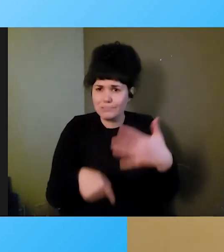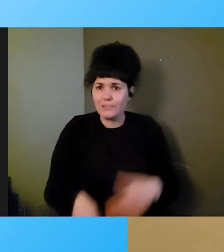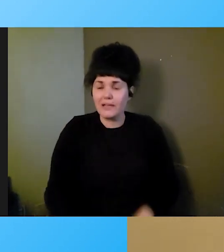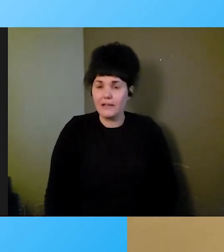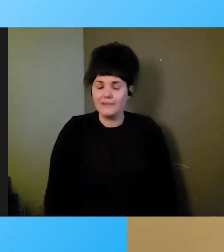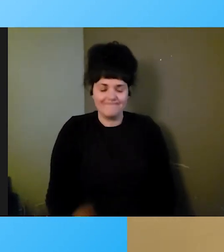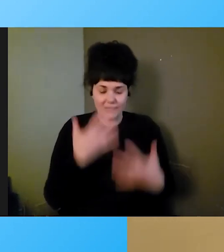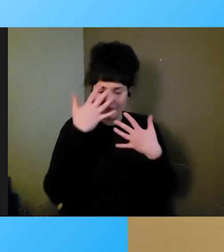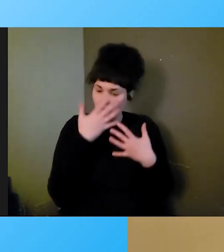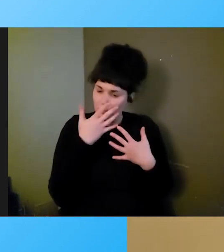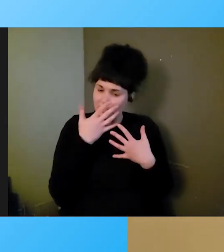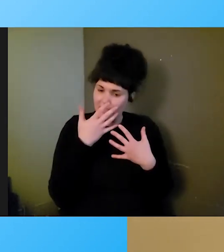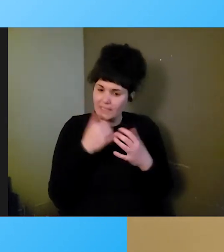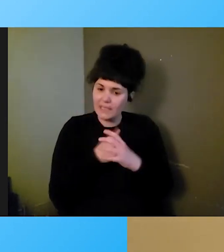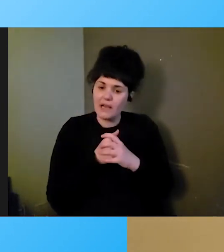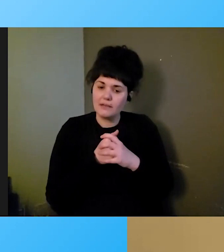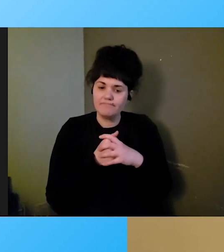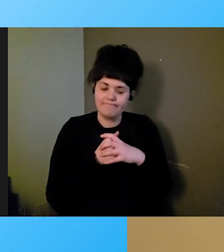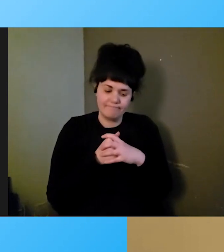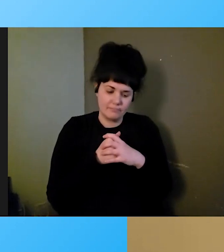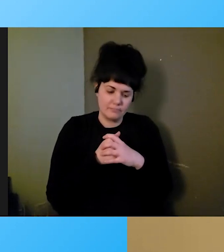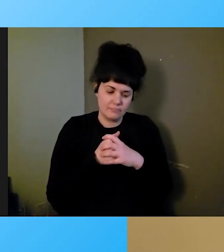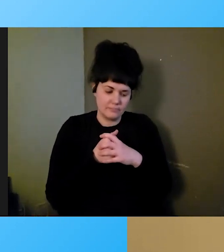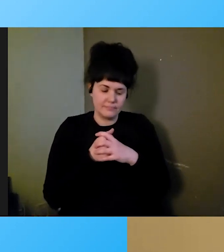unfortunately, the impact of